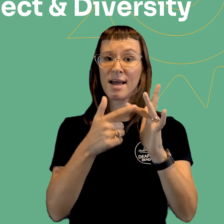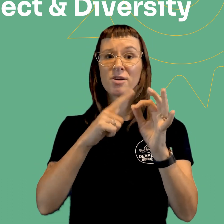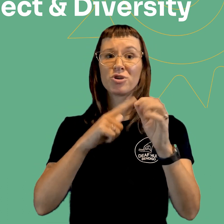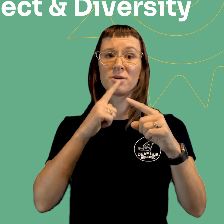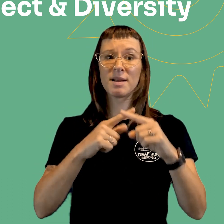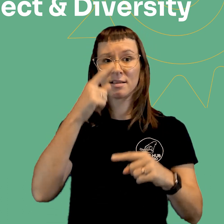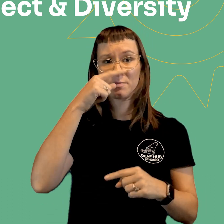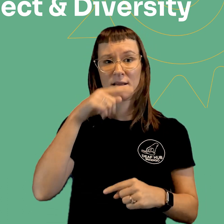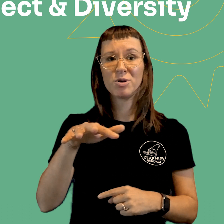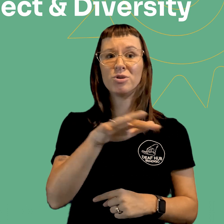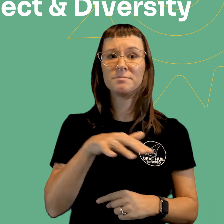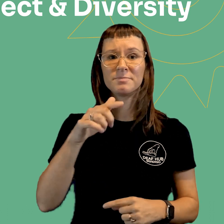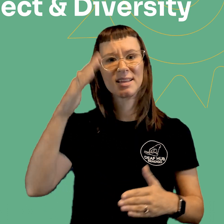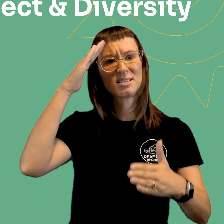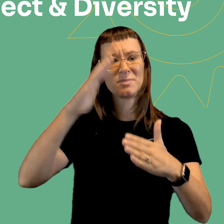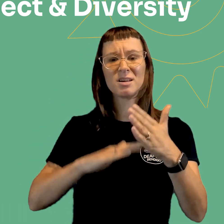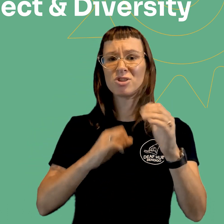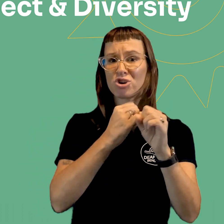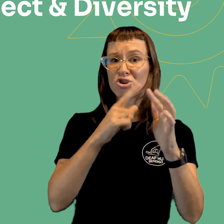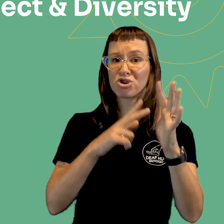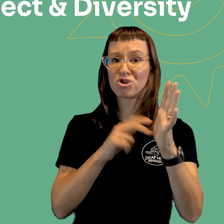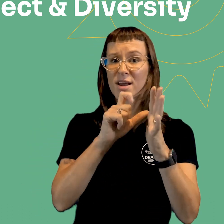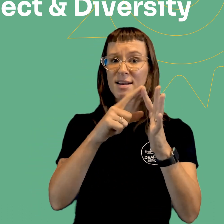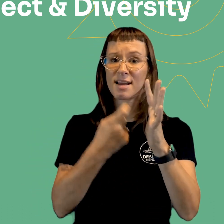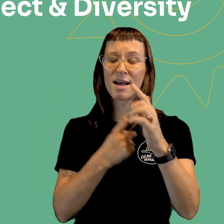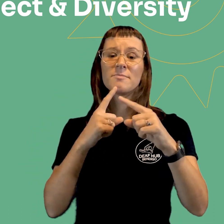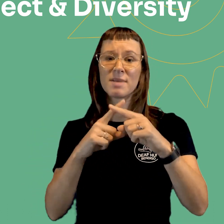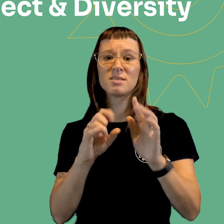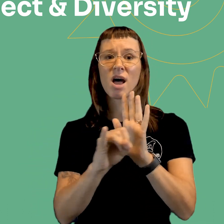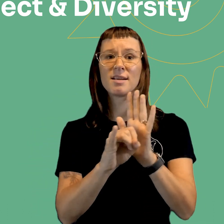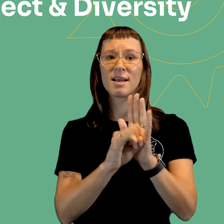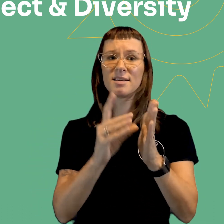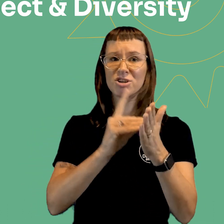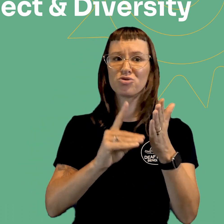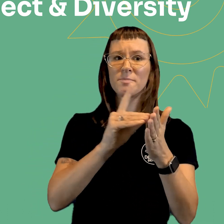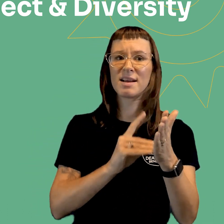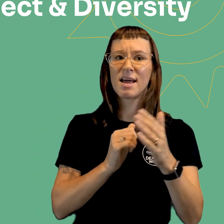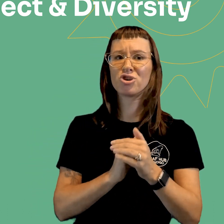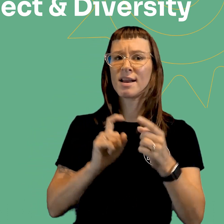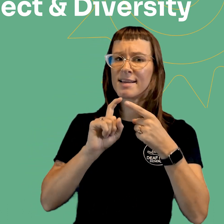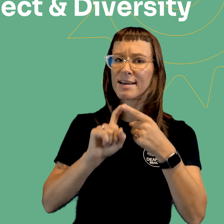experience gender and identity discrimination and continue to listen, reflect and learn as we